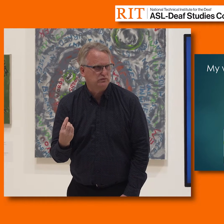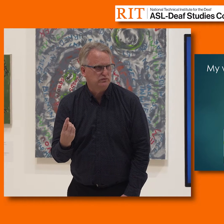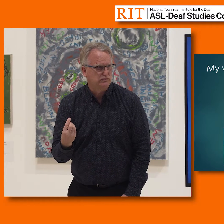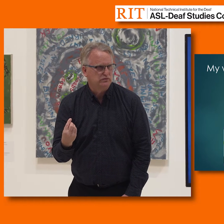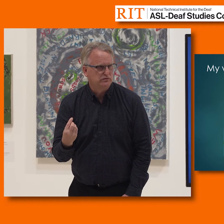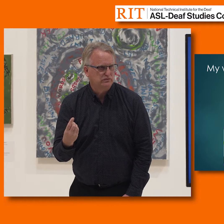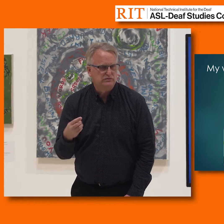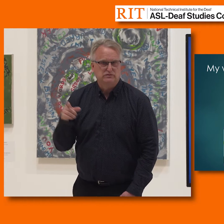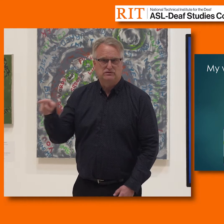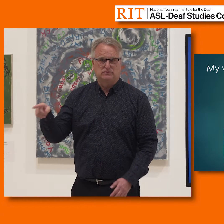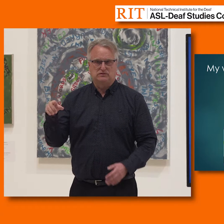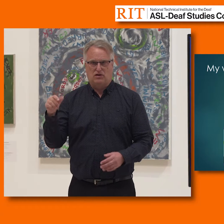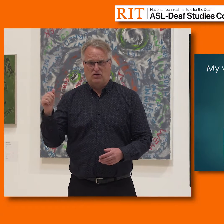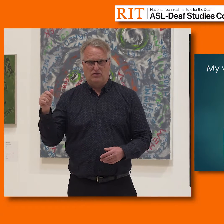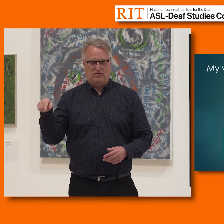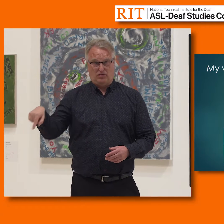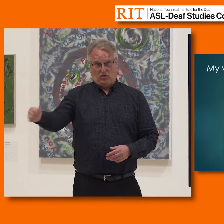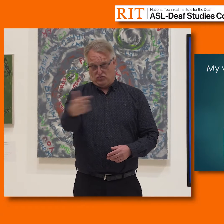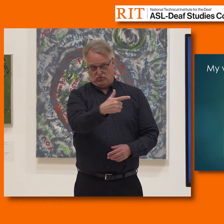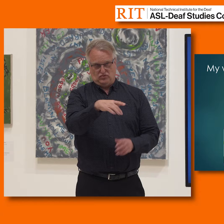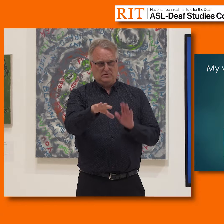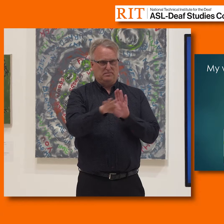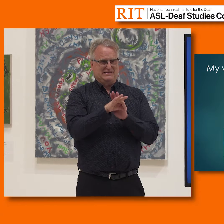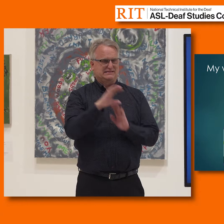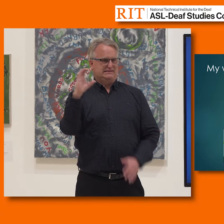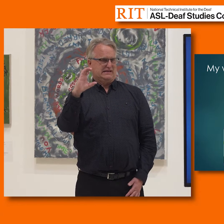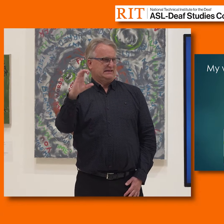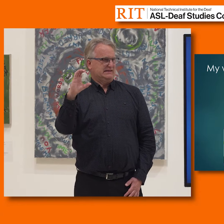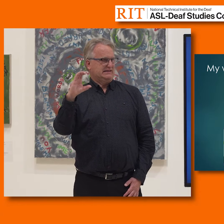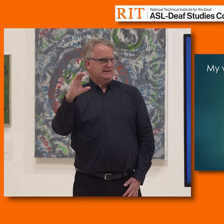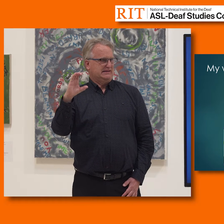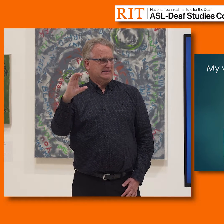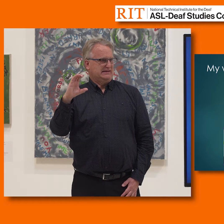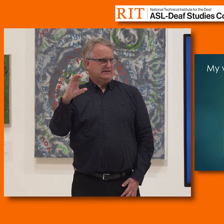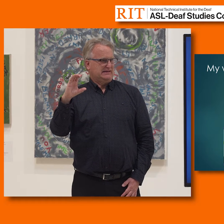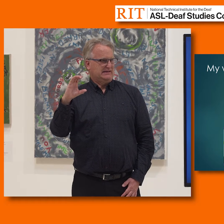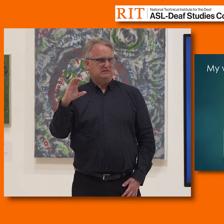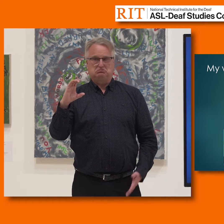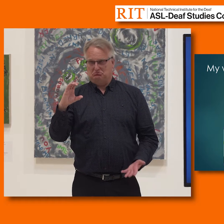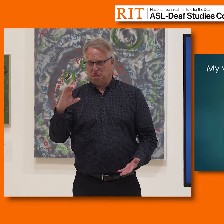would ask what to do. The choice was do I just wing it? Do I ask a Deaf person what to do?